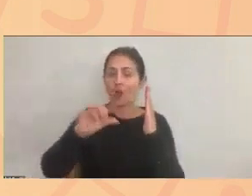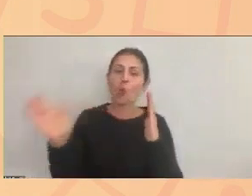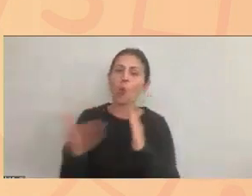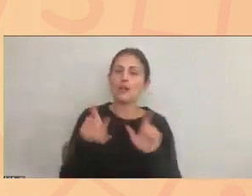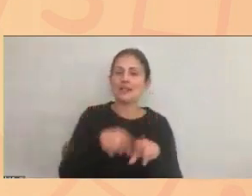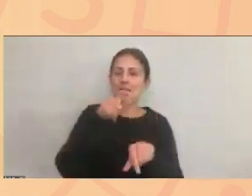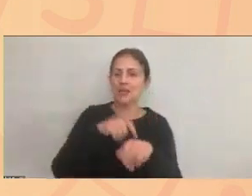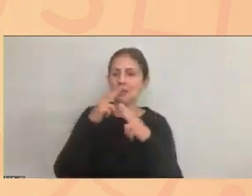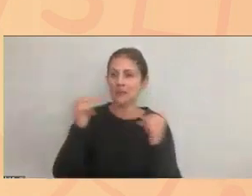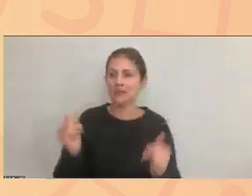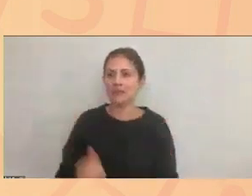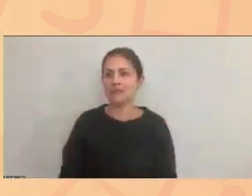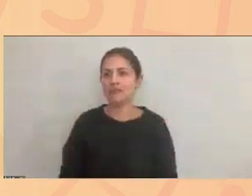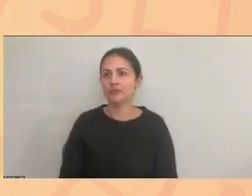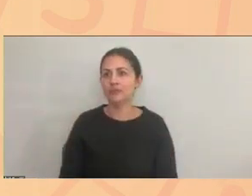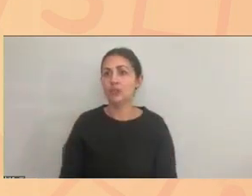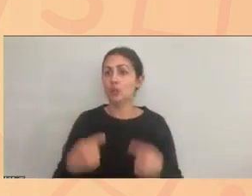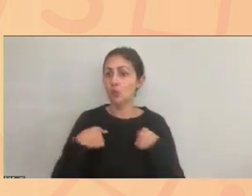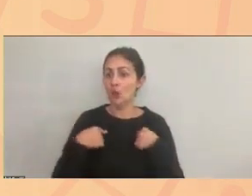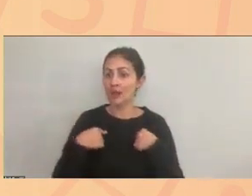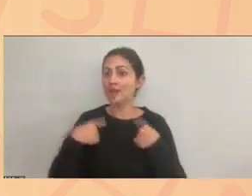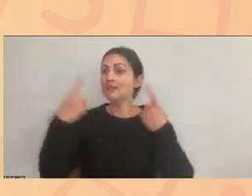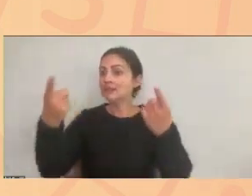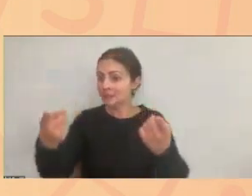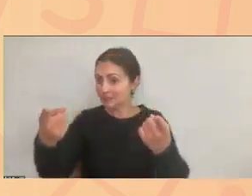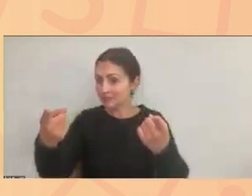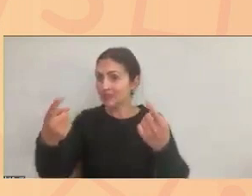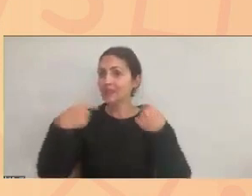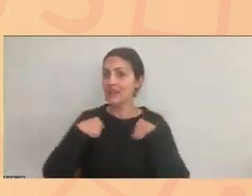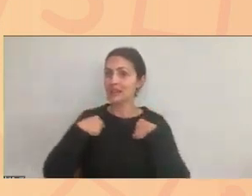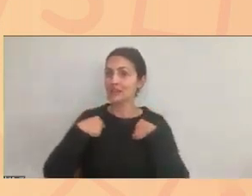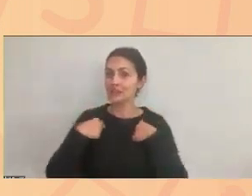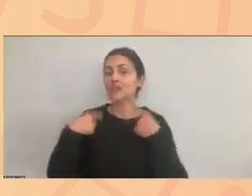(SINGS FOREIGN LANGUAGE)